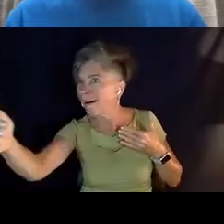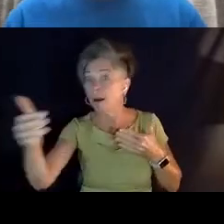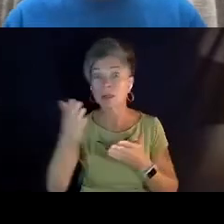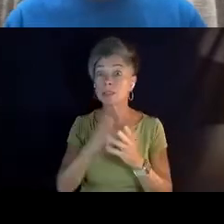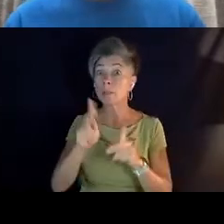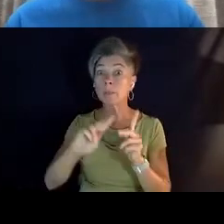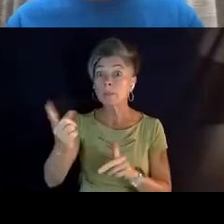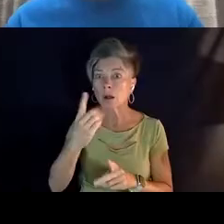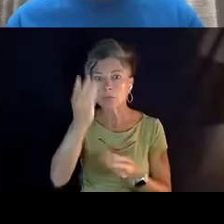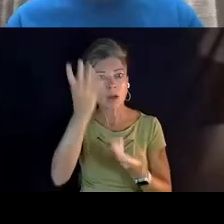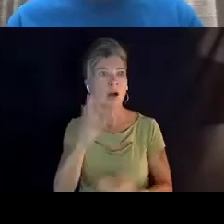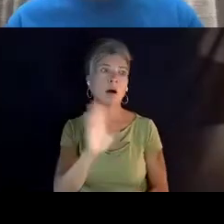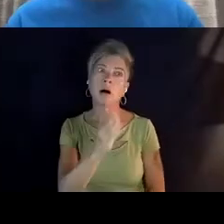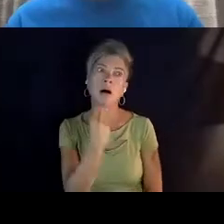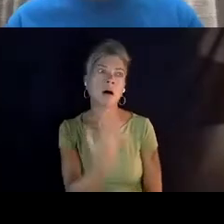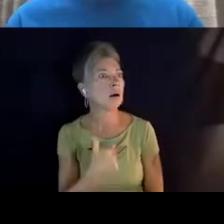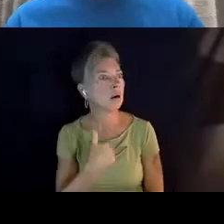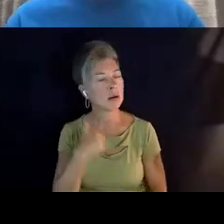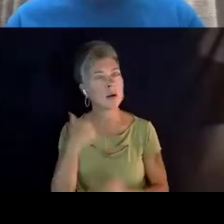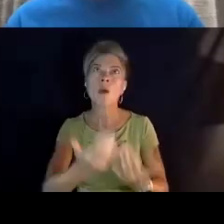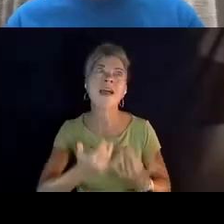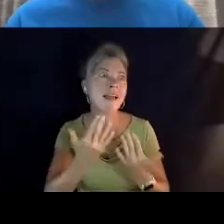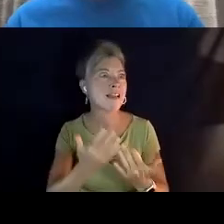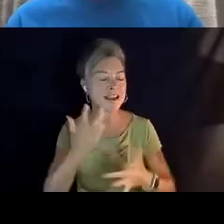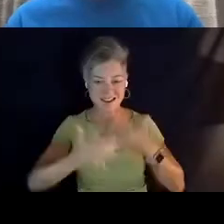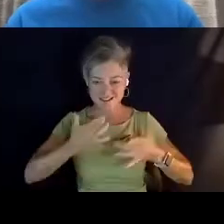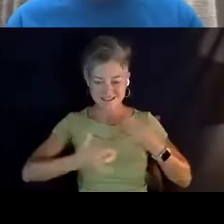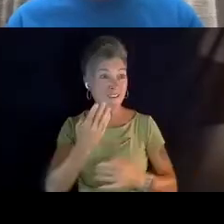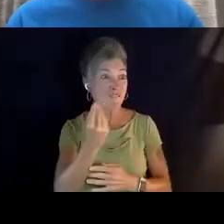14 years to start this journey. And that's always exciting,